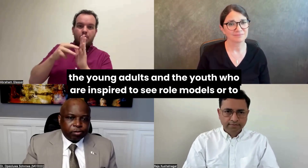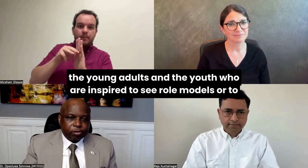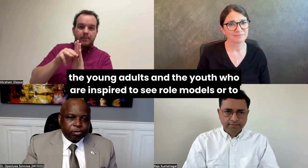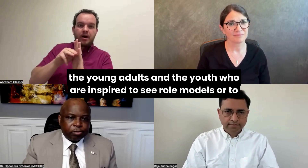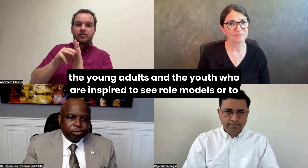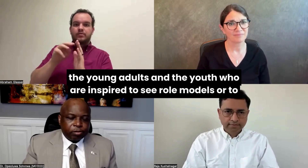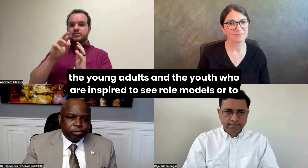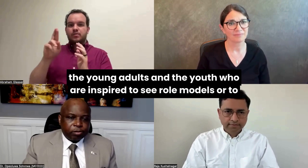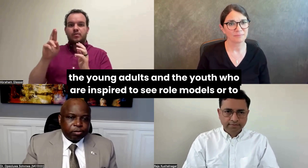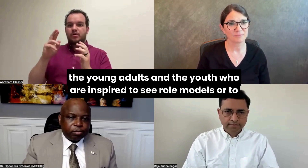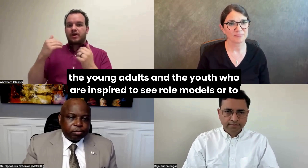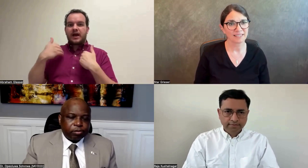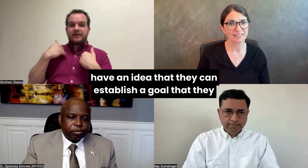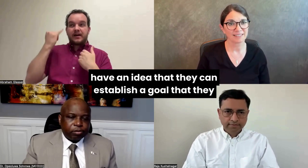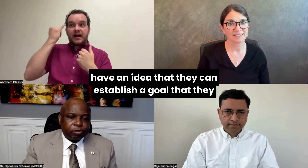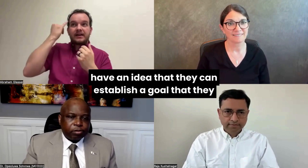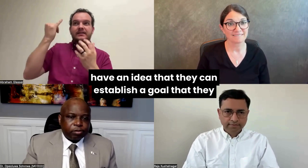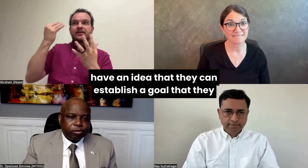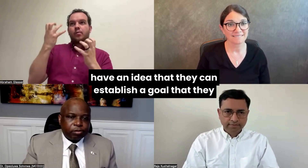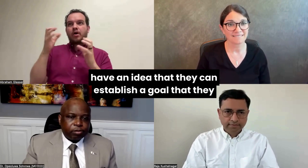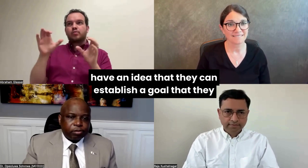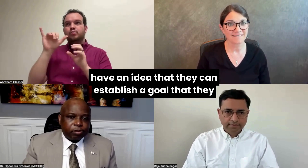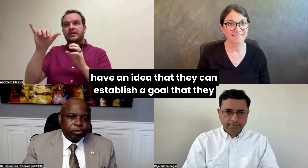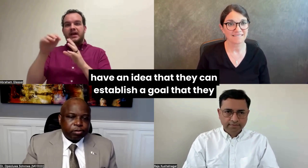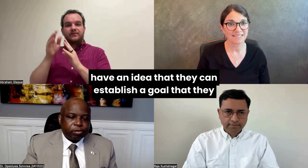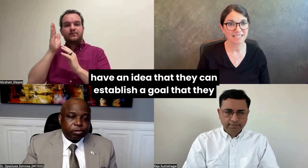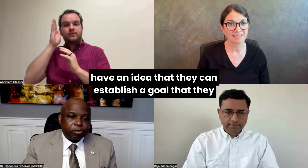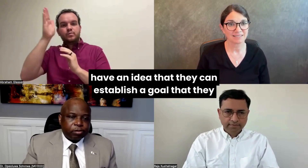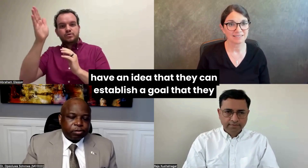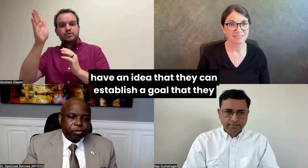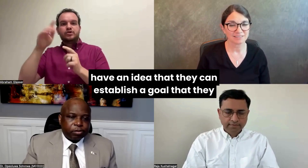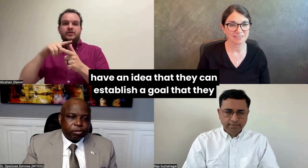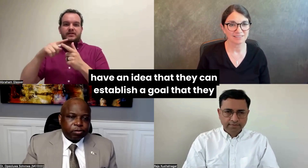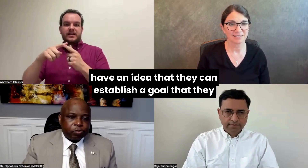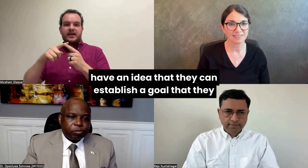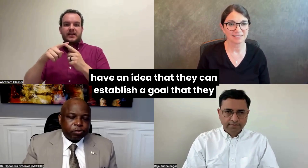have an idea that they can establish a goal that they